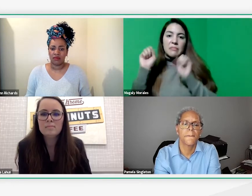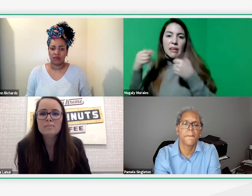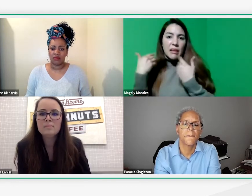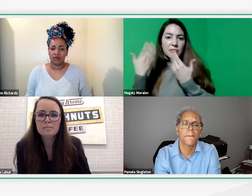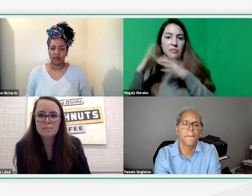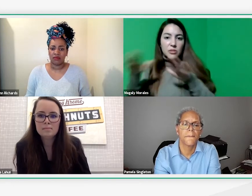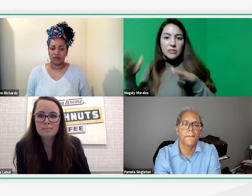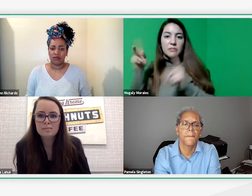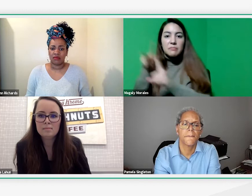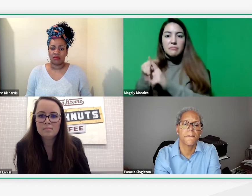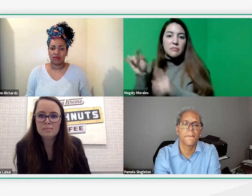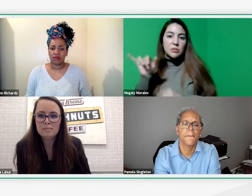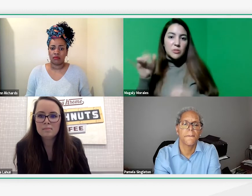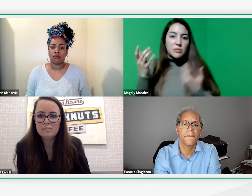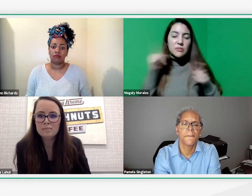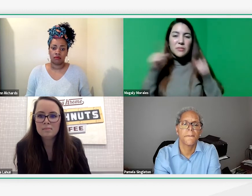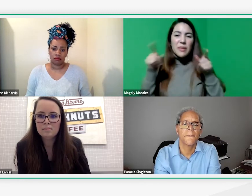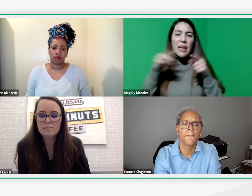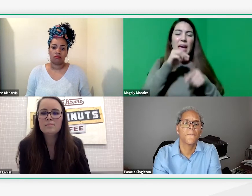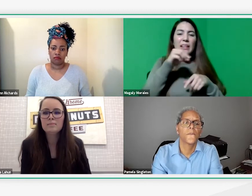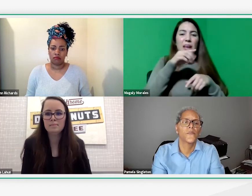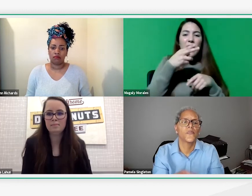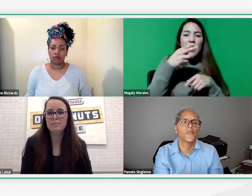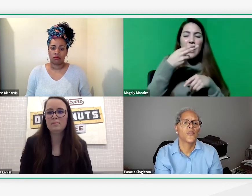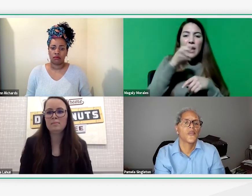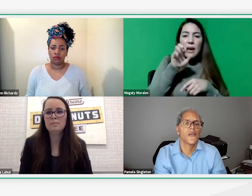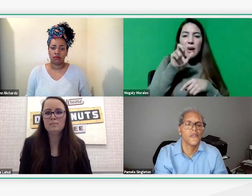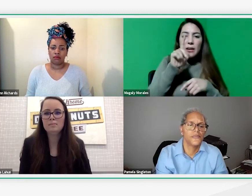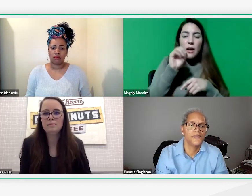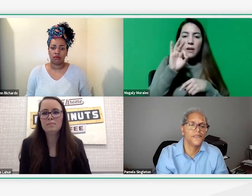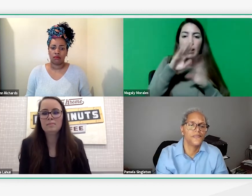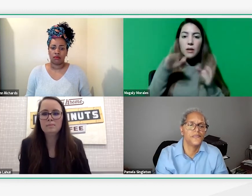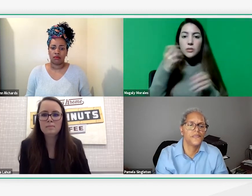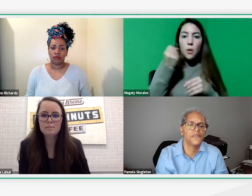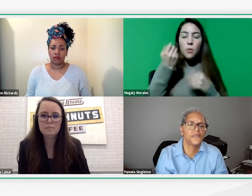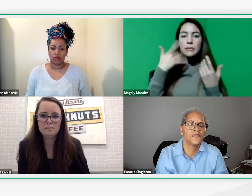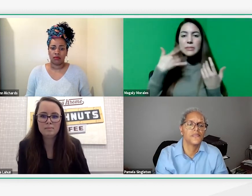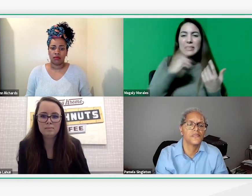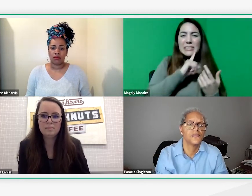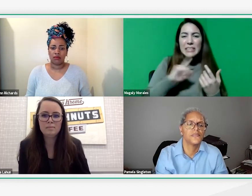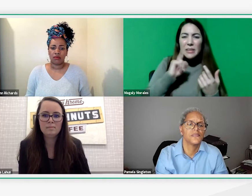And that's called married filing jointly. Children also will be included in that tax return too.